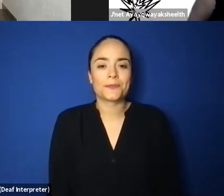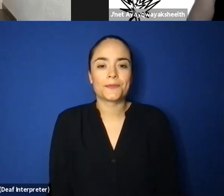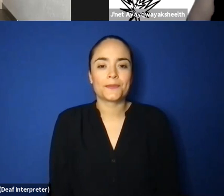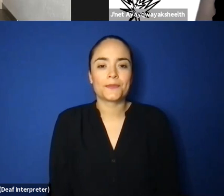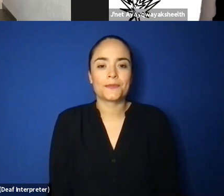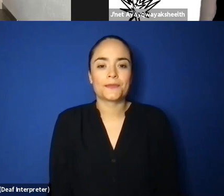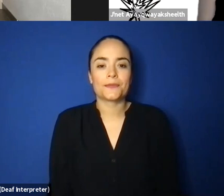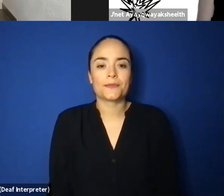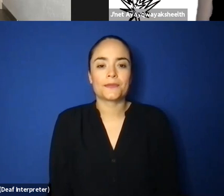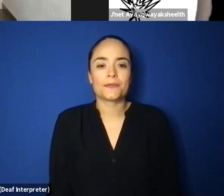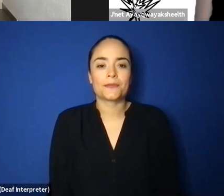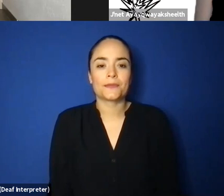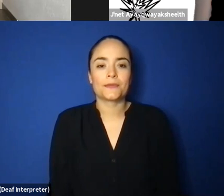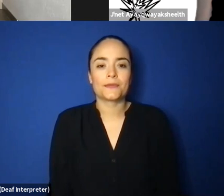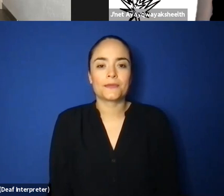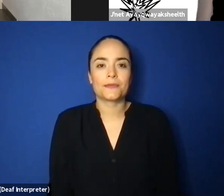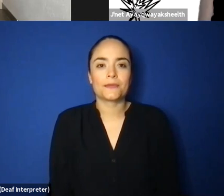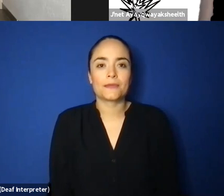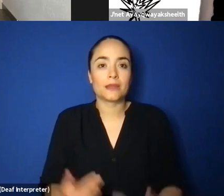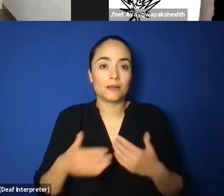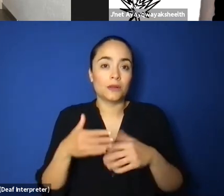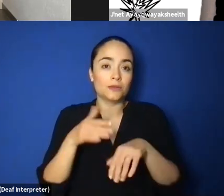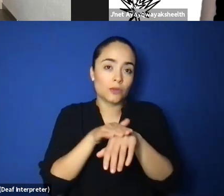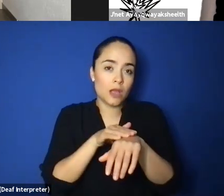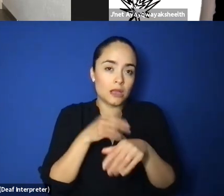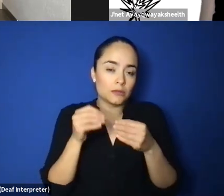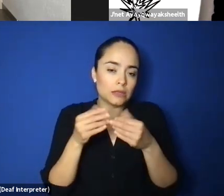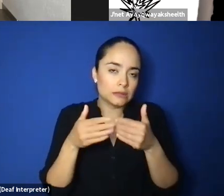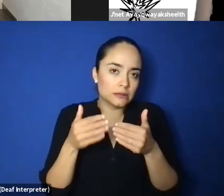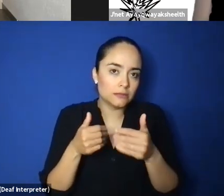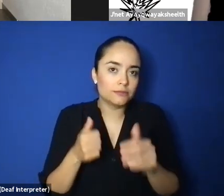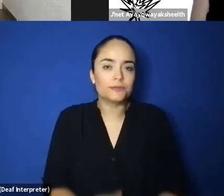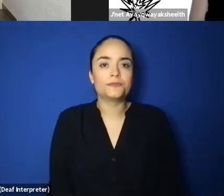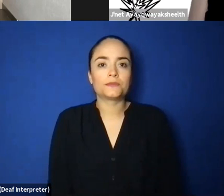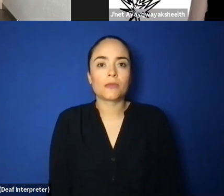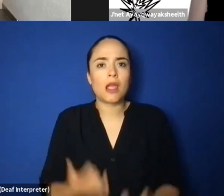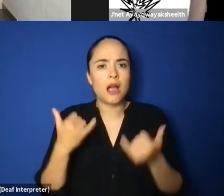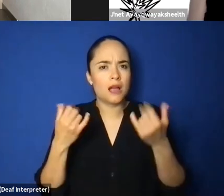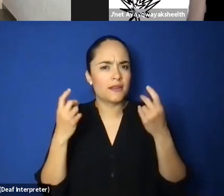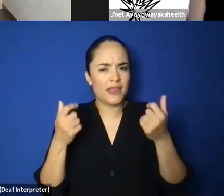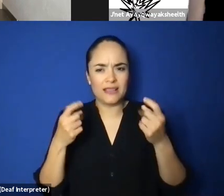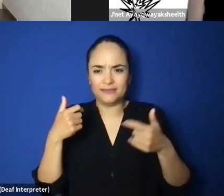but now I want to challenge you. I want you to try to do it really fast, fast, fast. So when I say go,